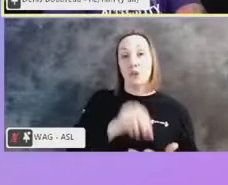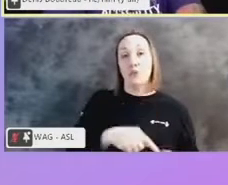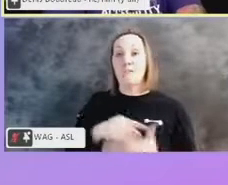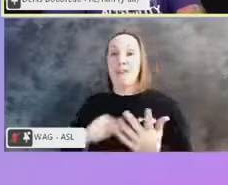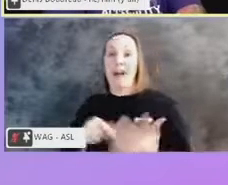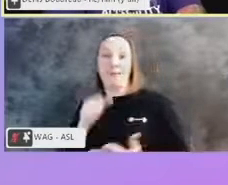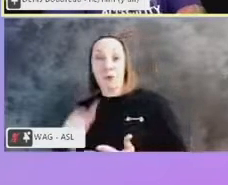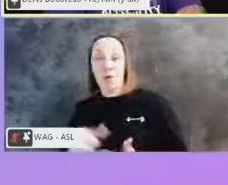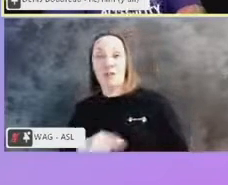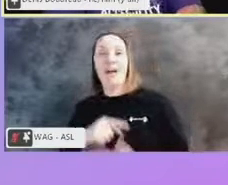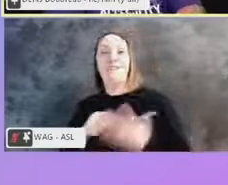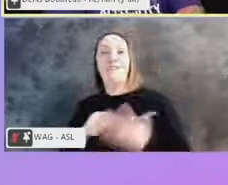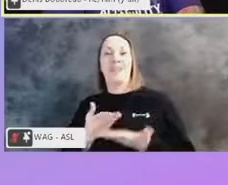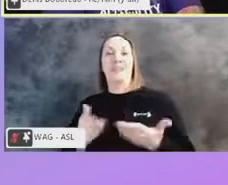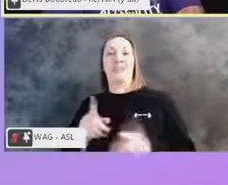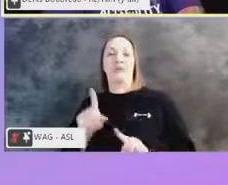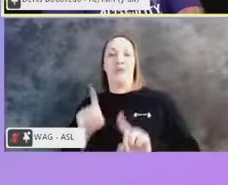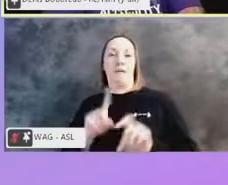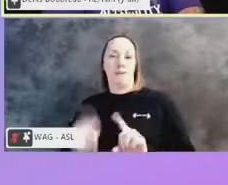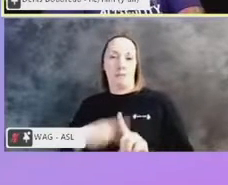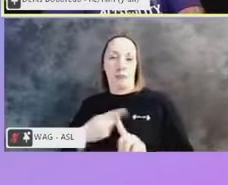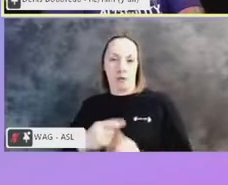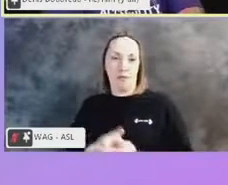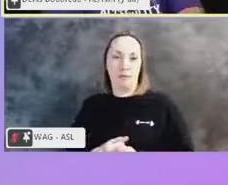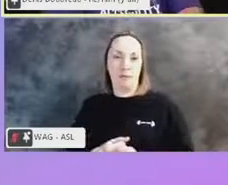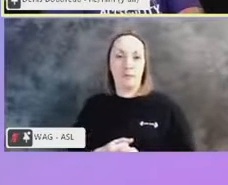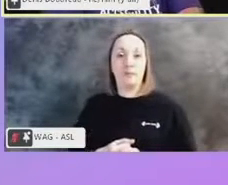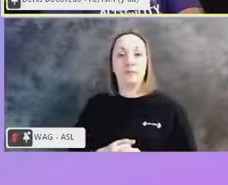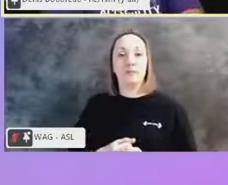audience member who is getting older. In her case,